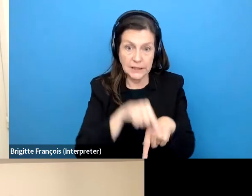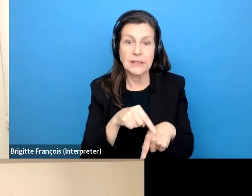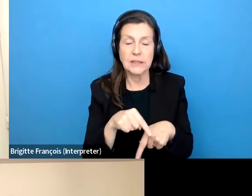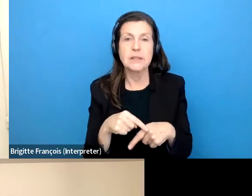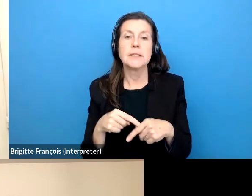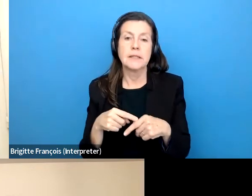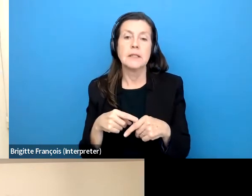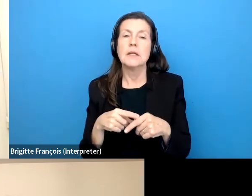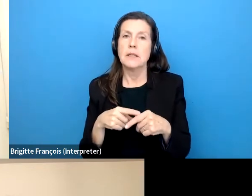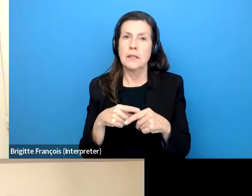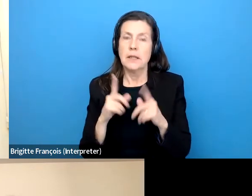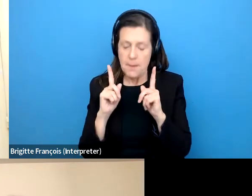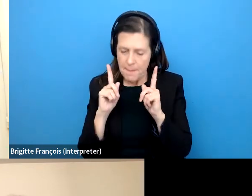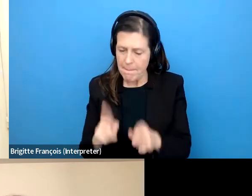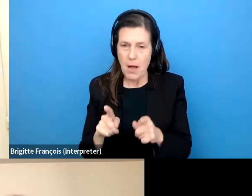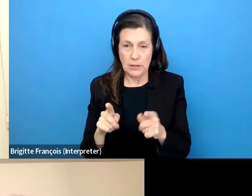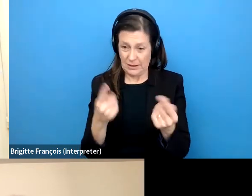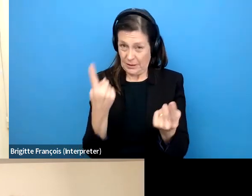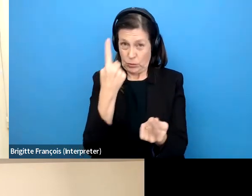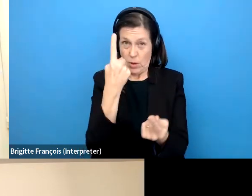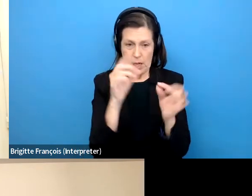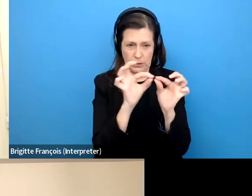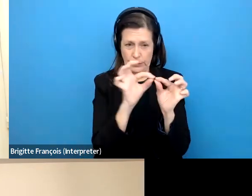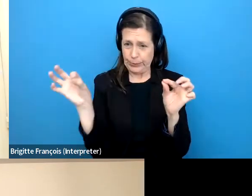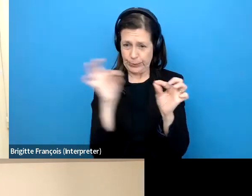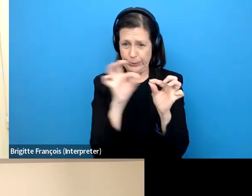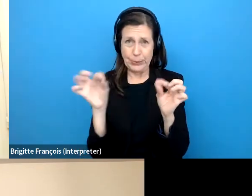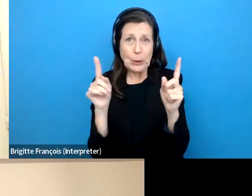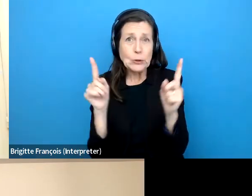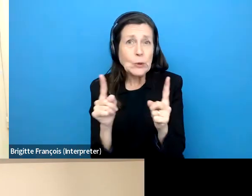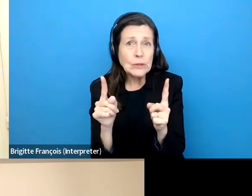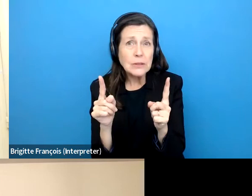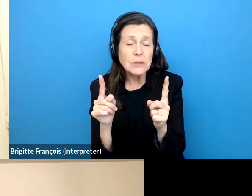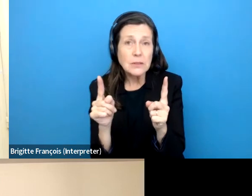with this short sentence in our CEDAW convention.